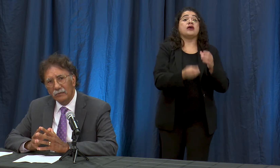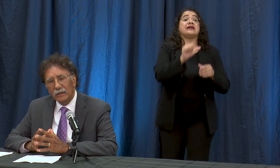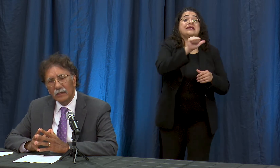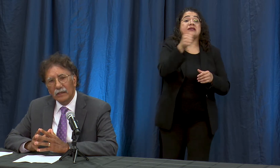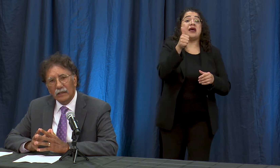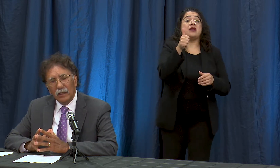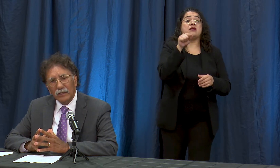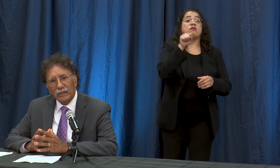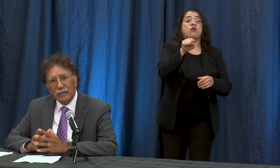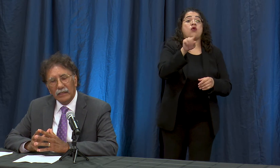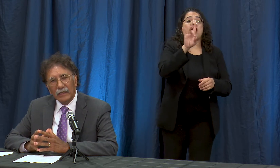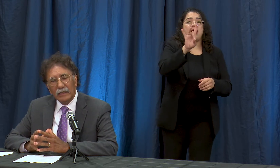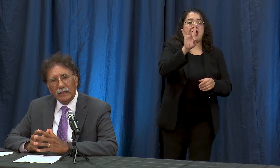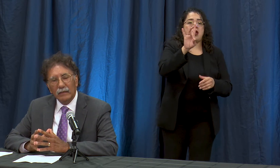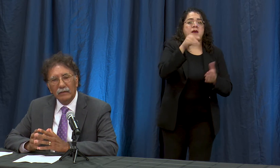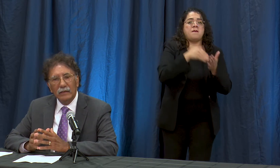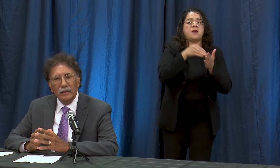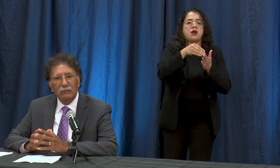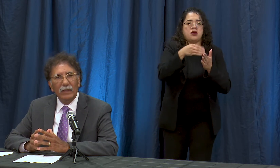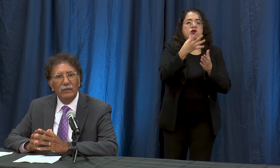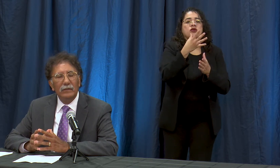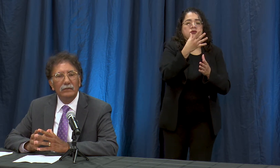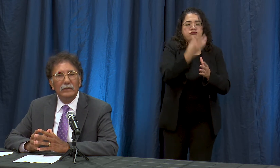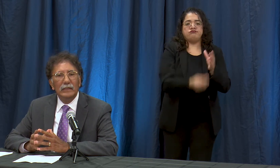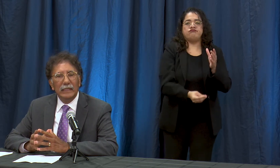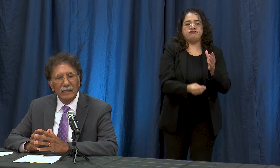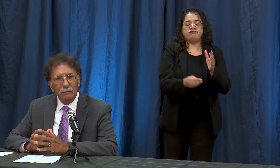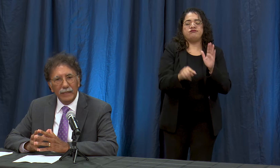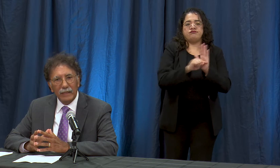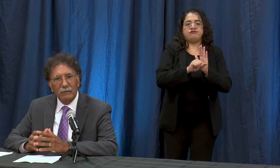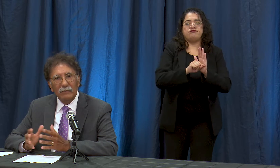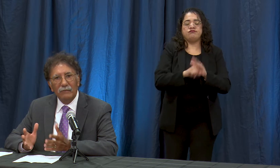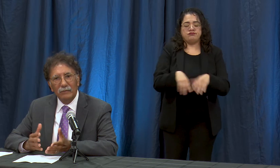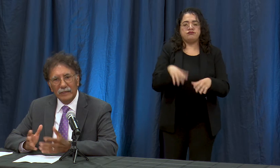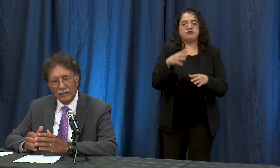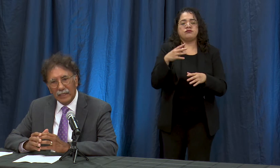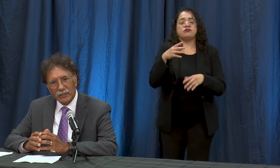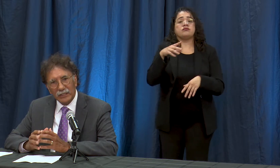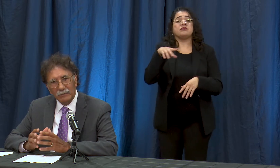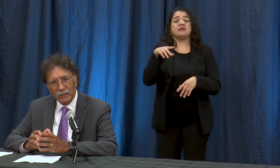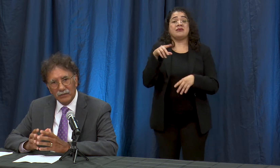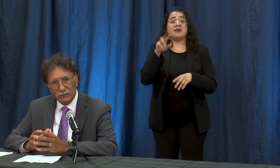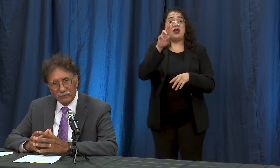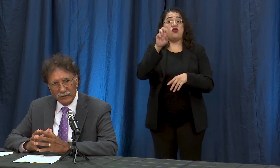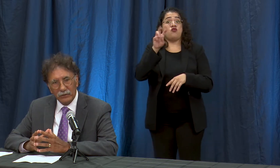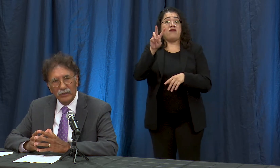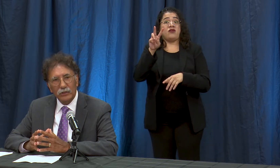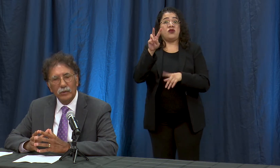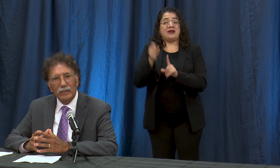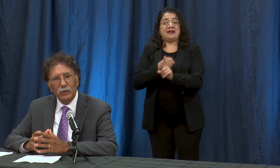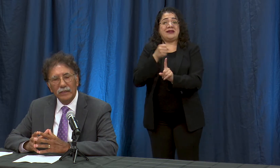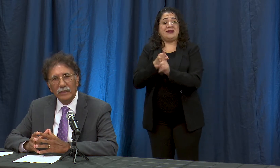loss and in revenue impact from the last six months of fiscal year 2020